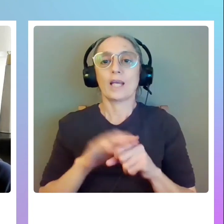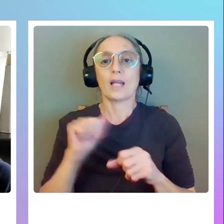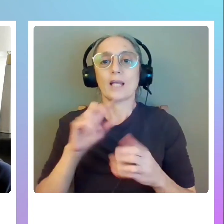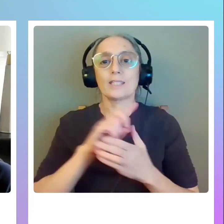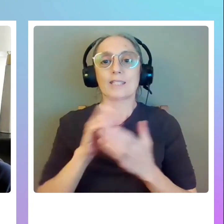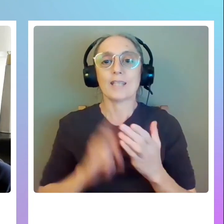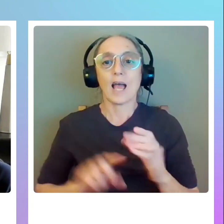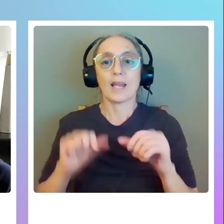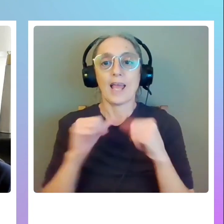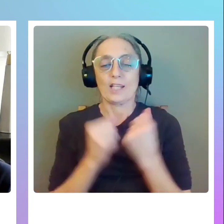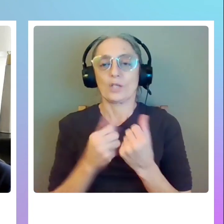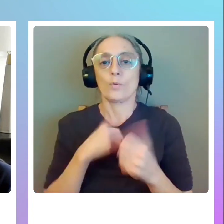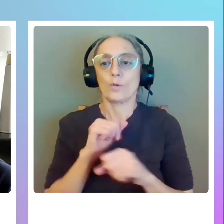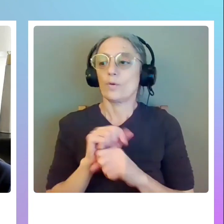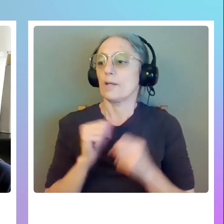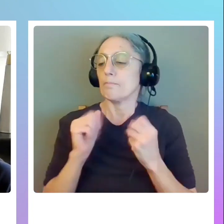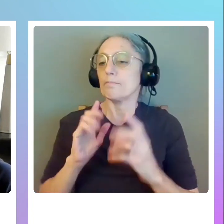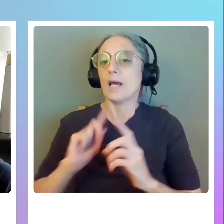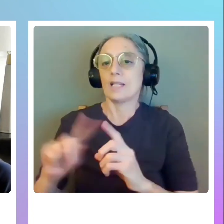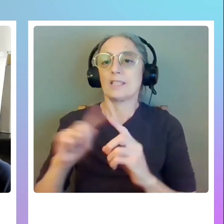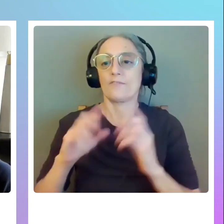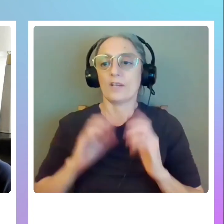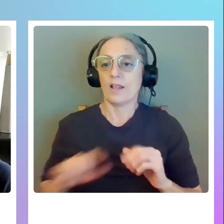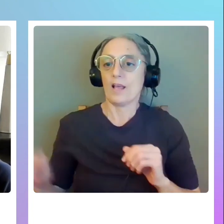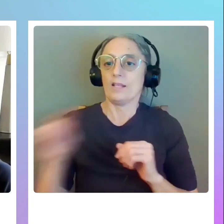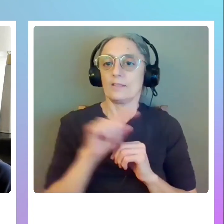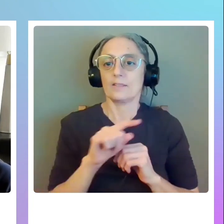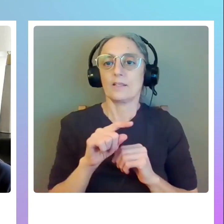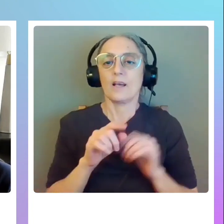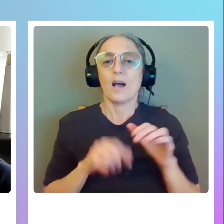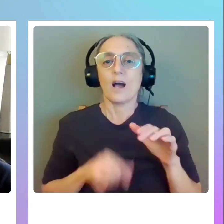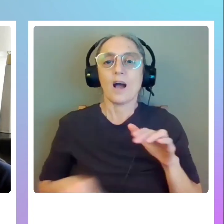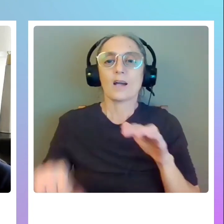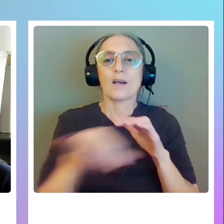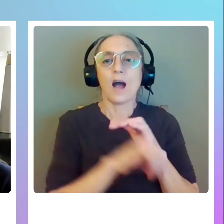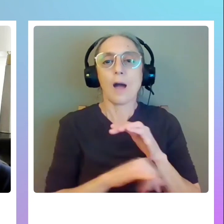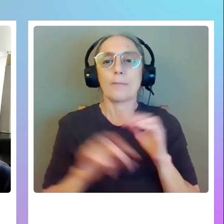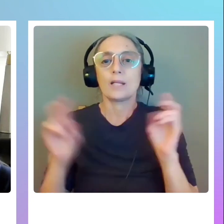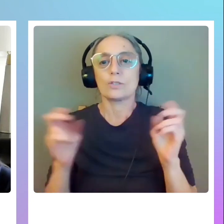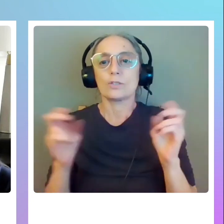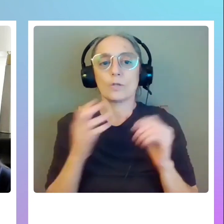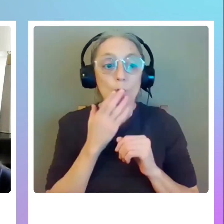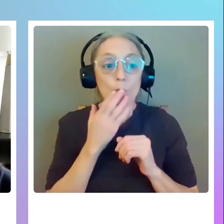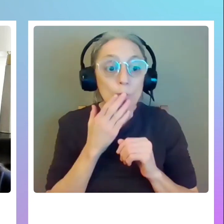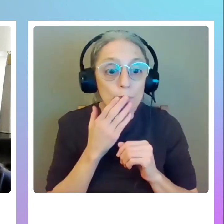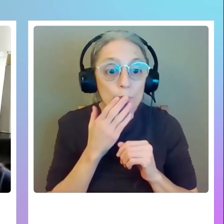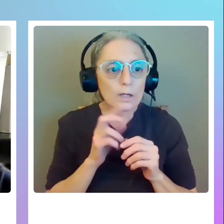and we work with many different clients, a common issue," oh it's just jumped,